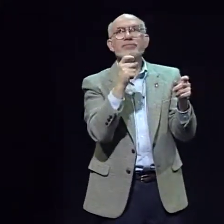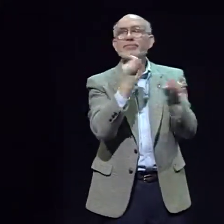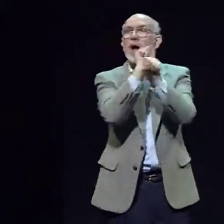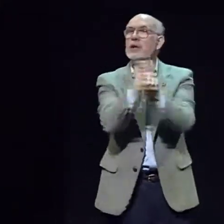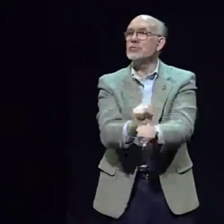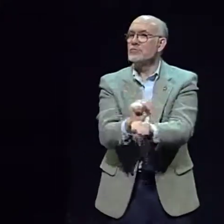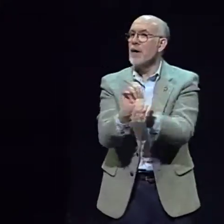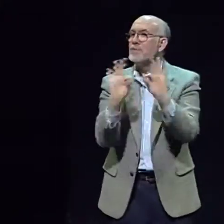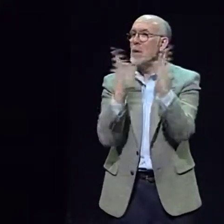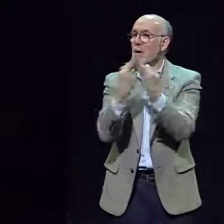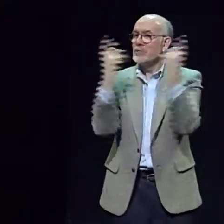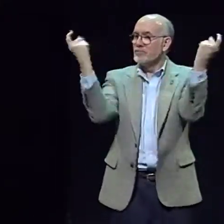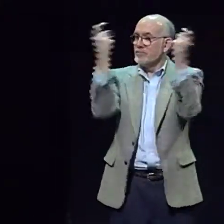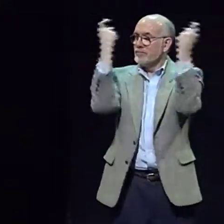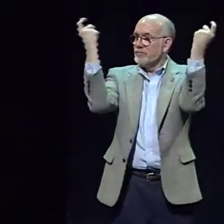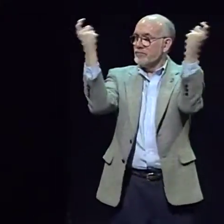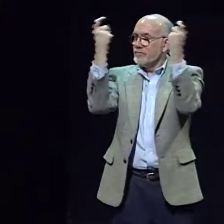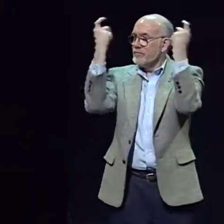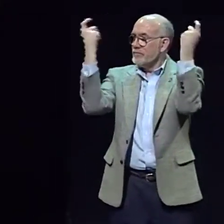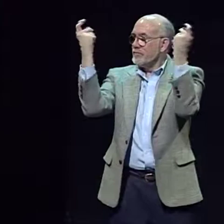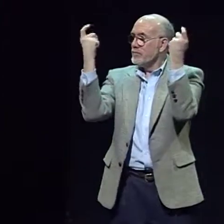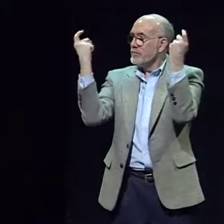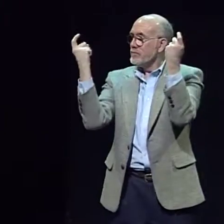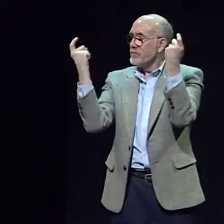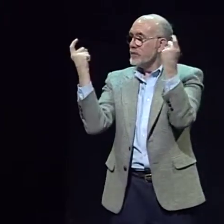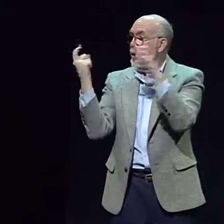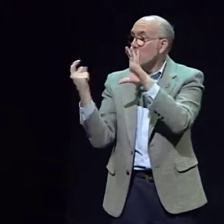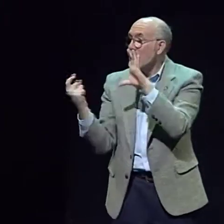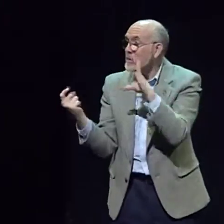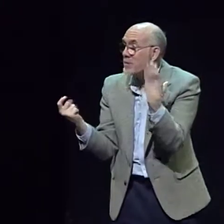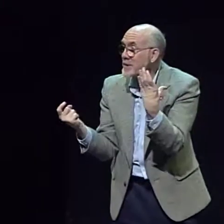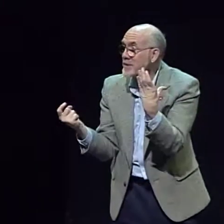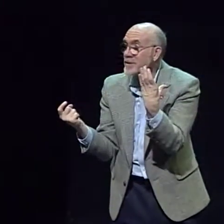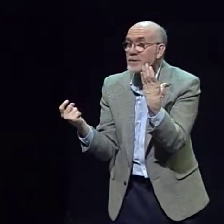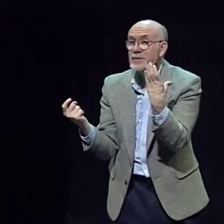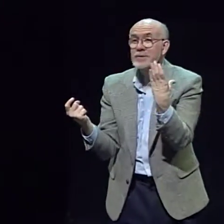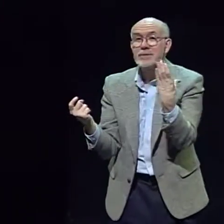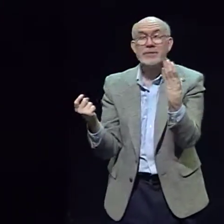OR GOING--LET'S SEE--TO TRADITIONAL FAMILY CELEBRATIONS,